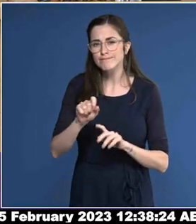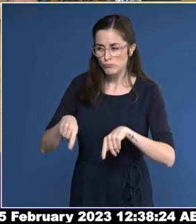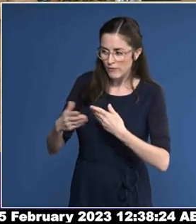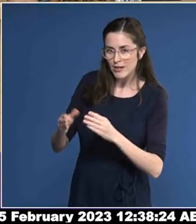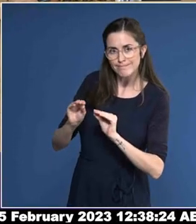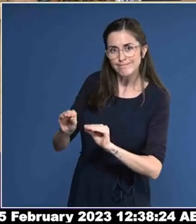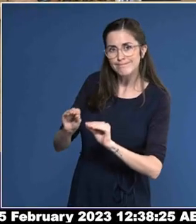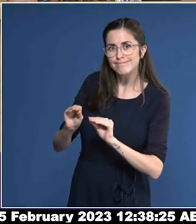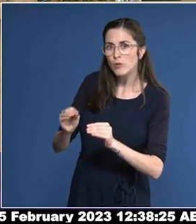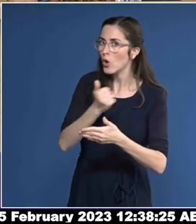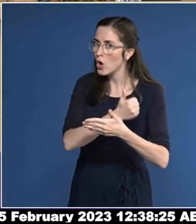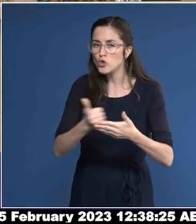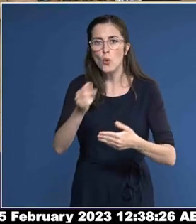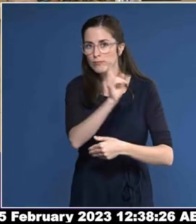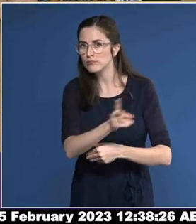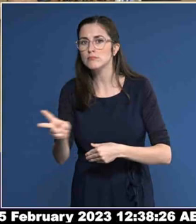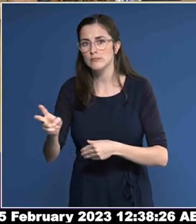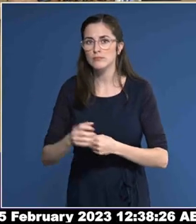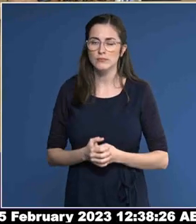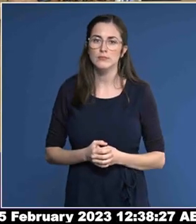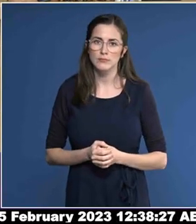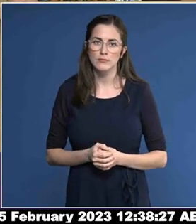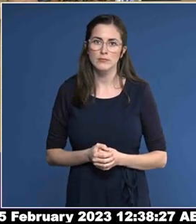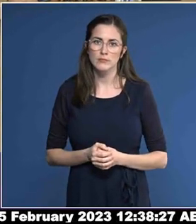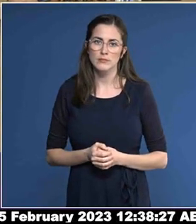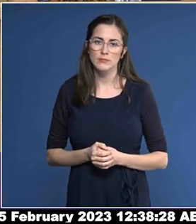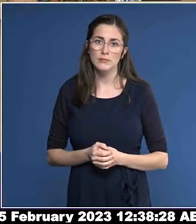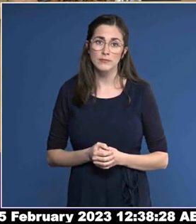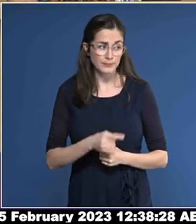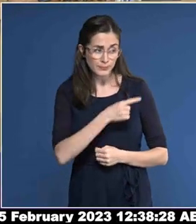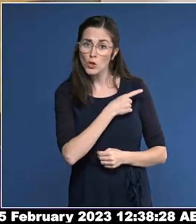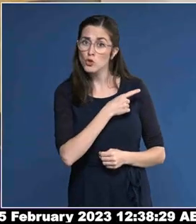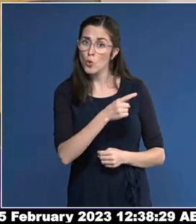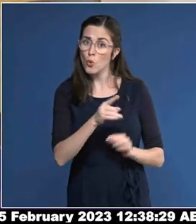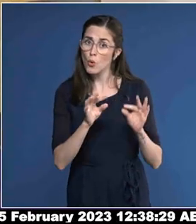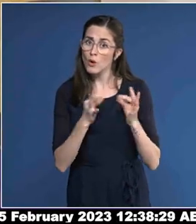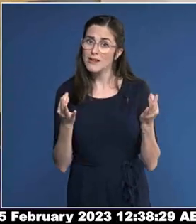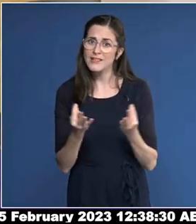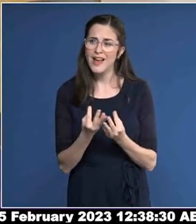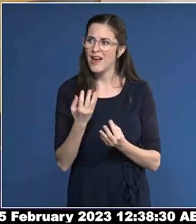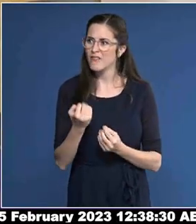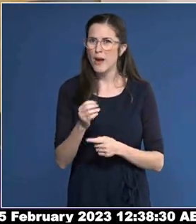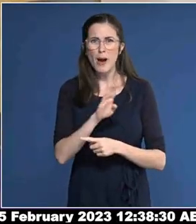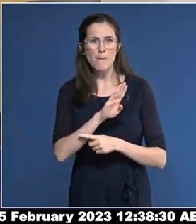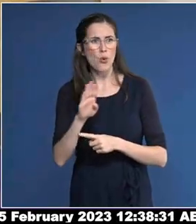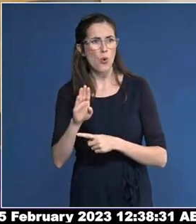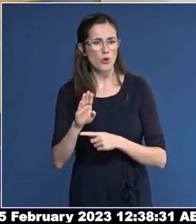And do each of your organisations have a board charter or some published